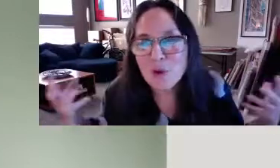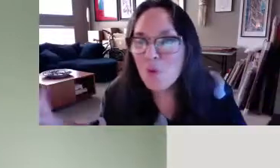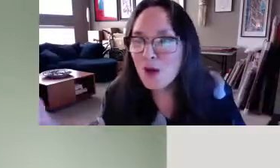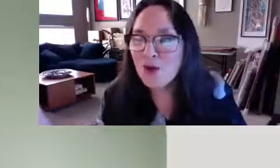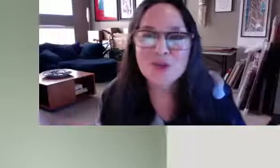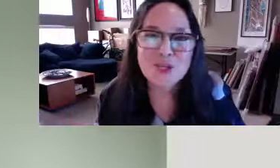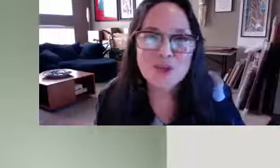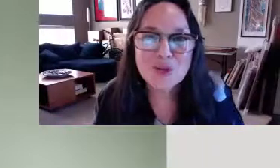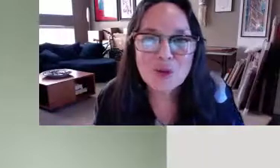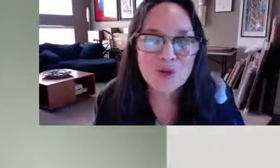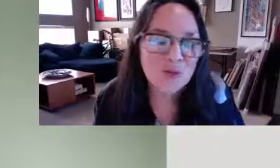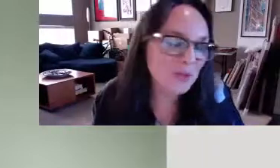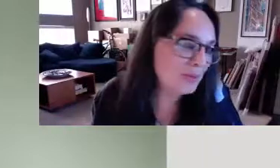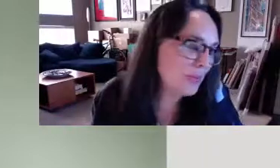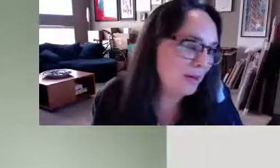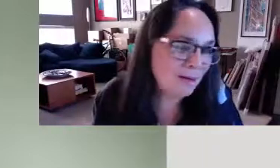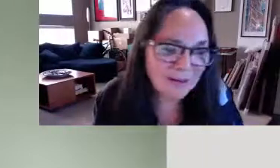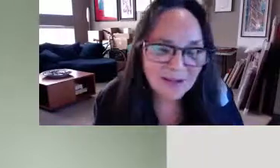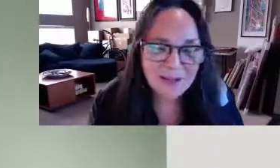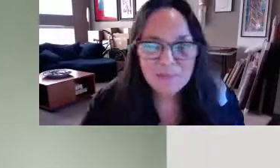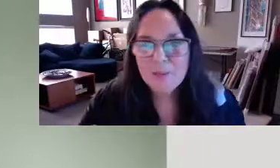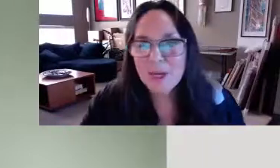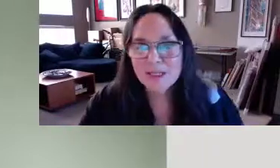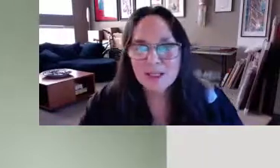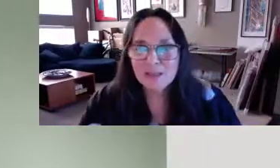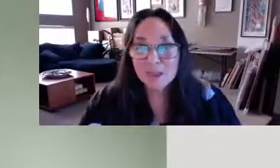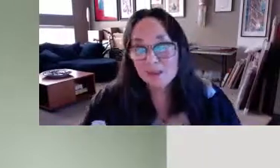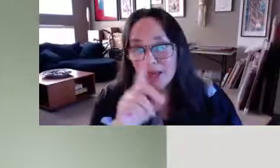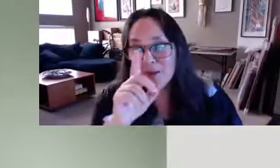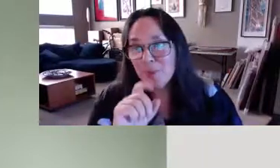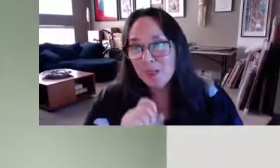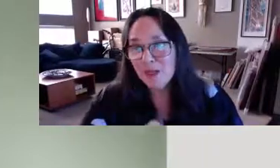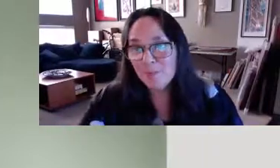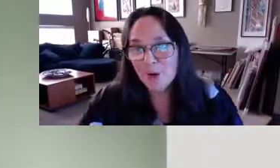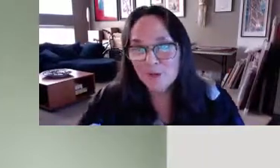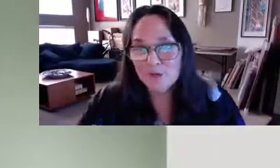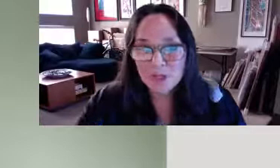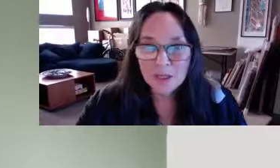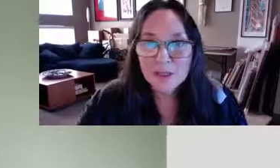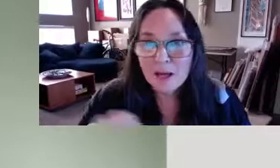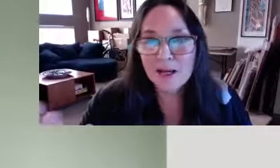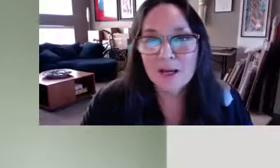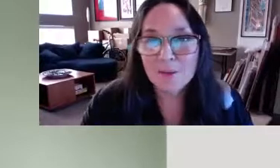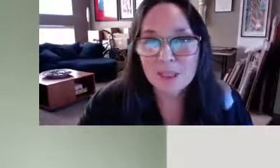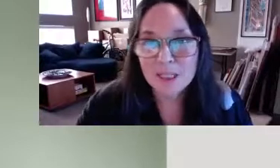all wearing our traditional clothes it would be amazing but that became part of a line item in the